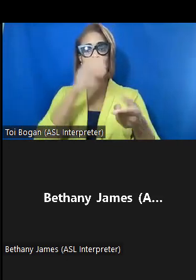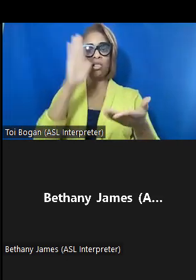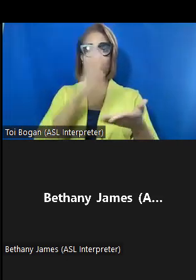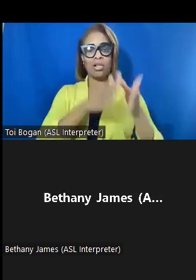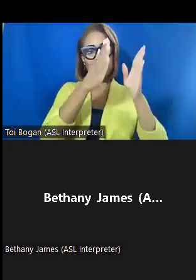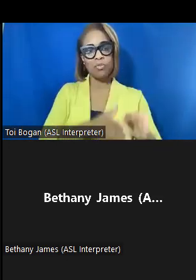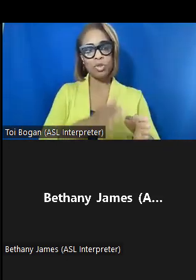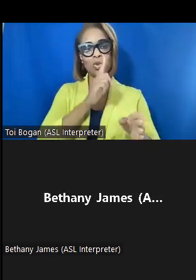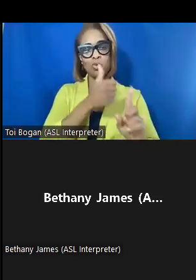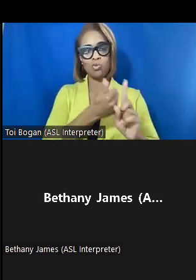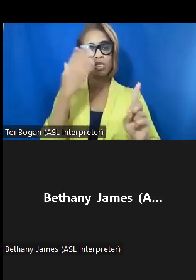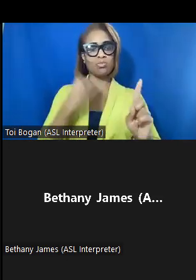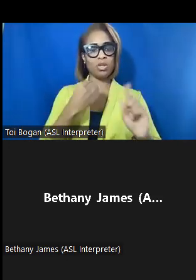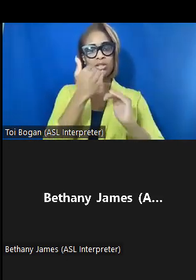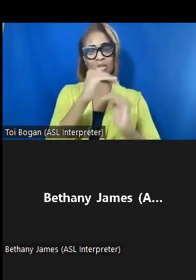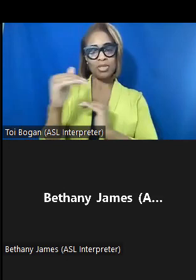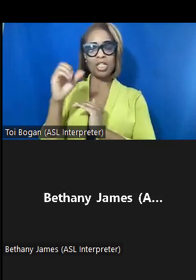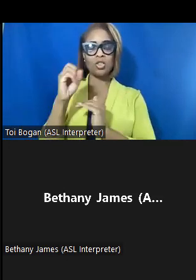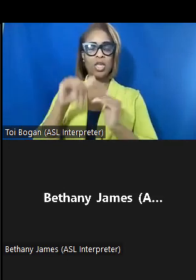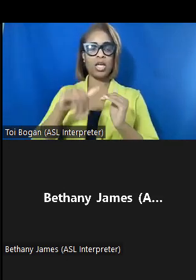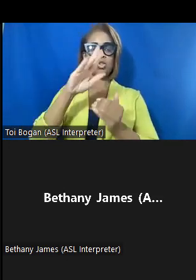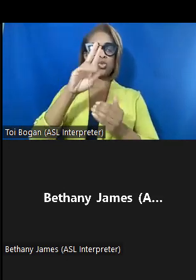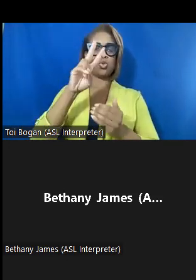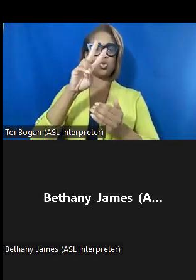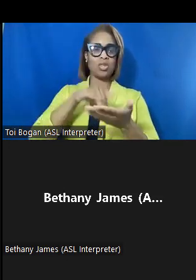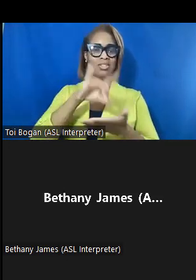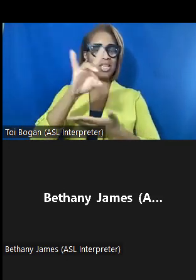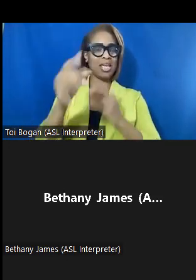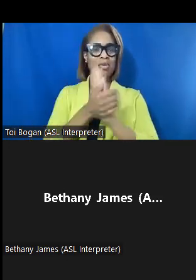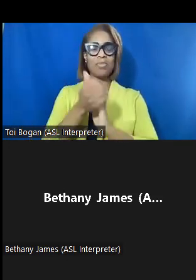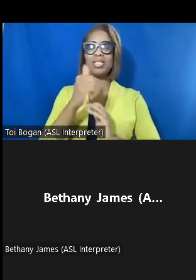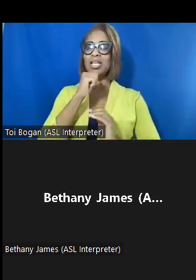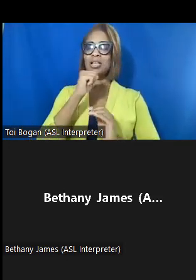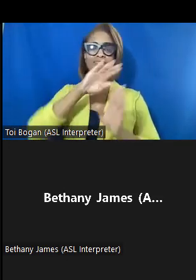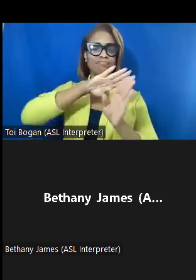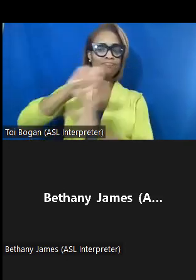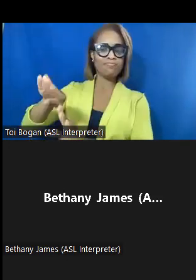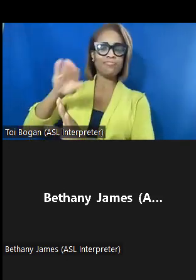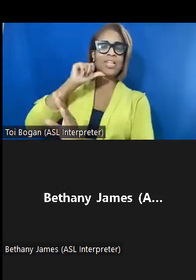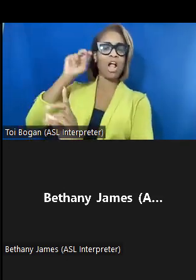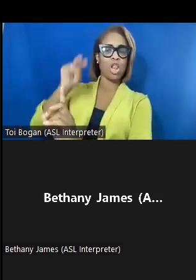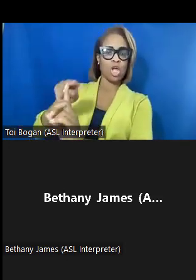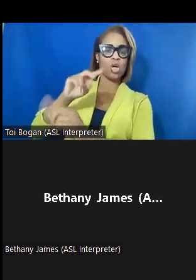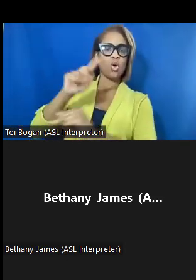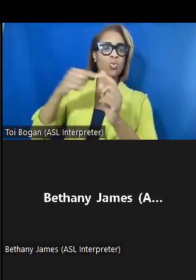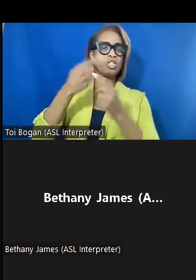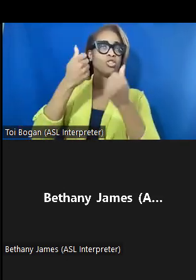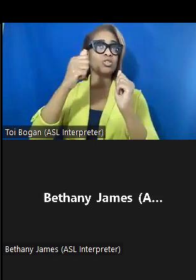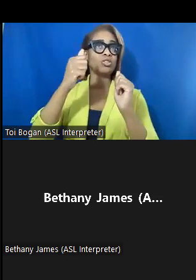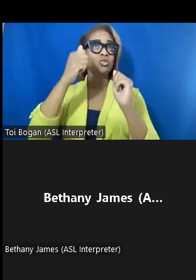And so those 2008 amendments came in and said, no, we're not going to look at that any longer when factoring in those definitions.